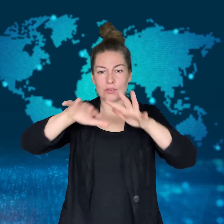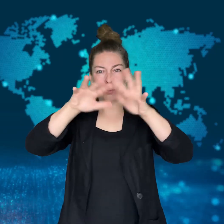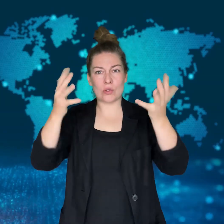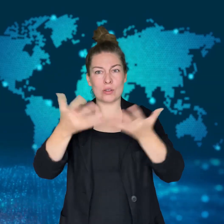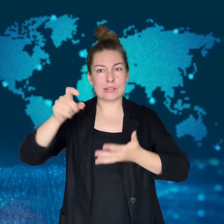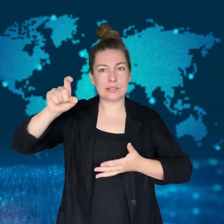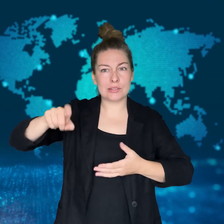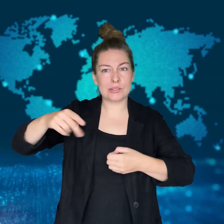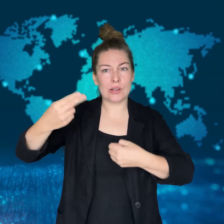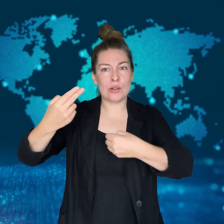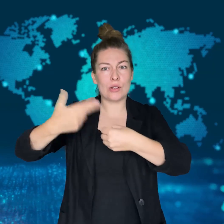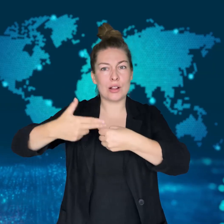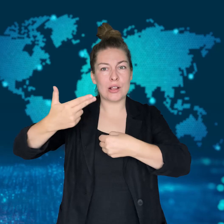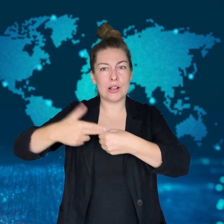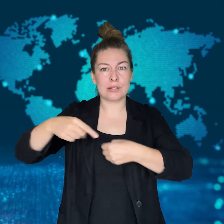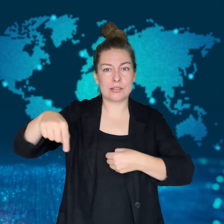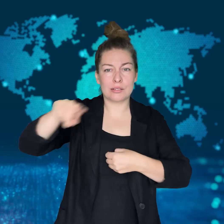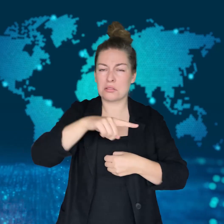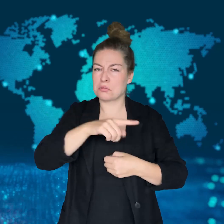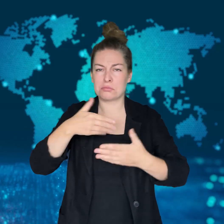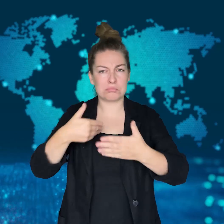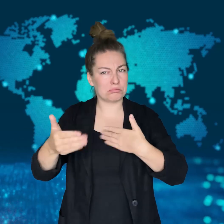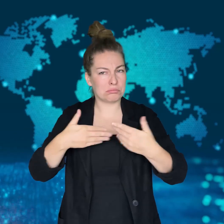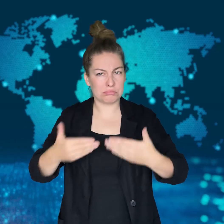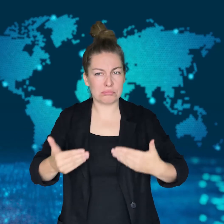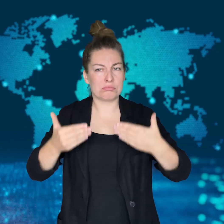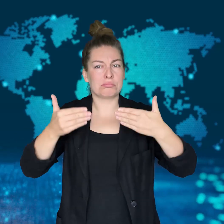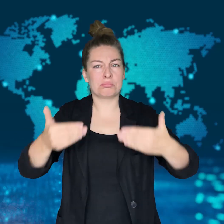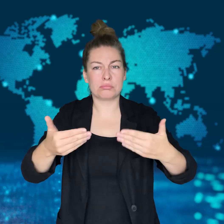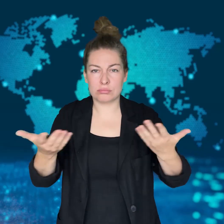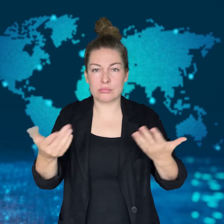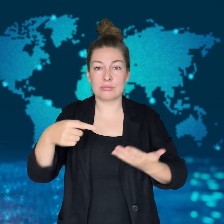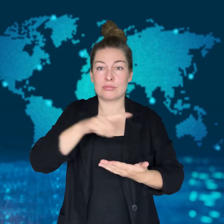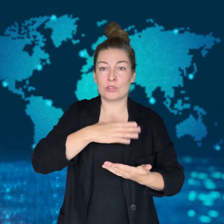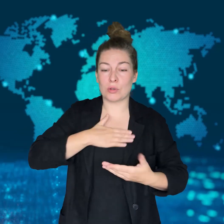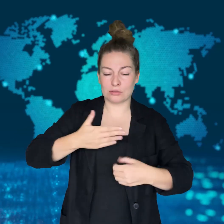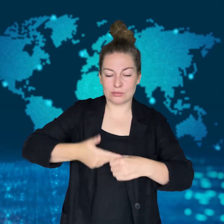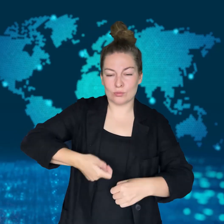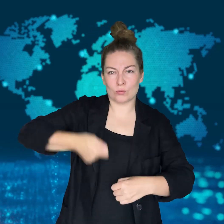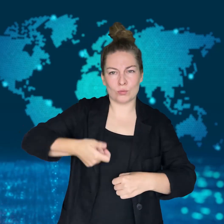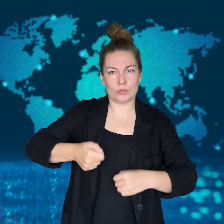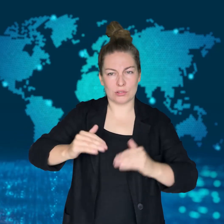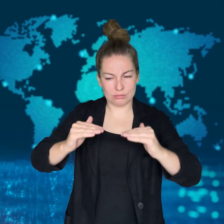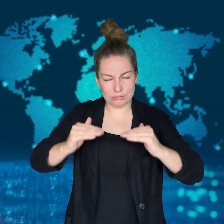There are experts who believe OPEC has made its decision